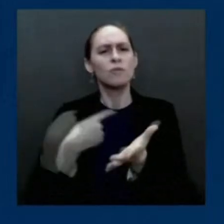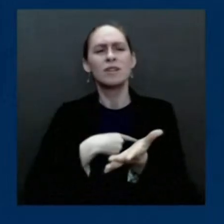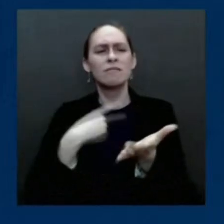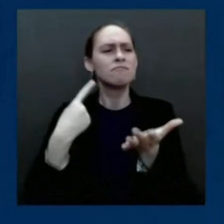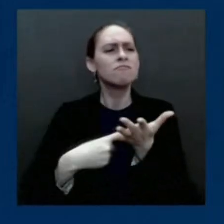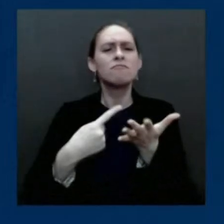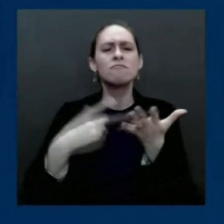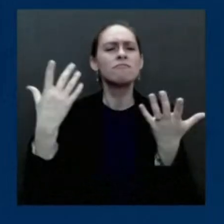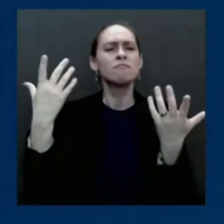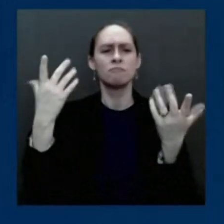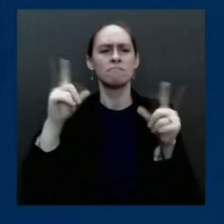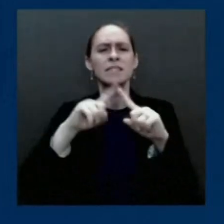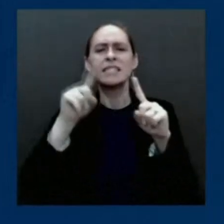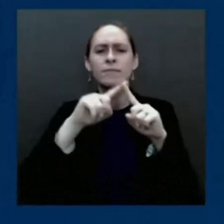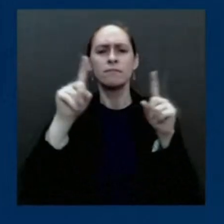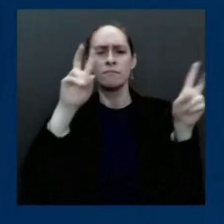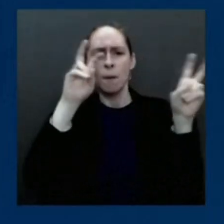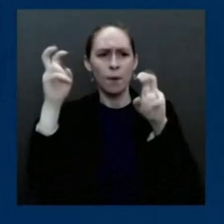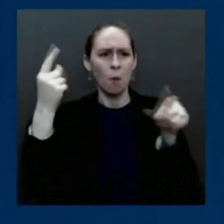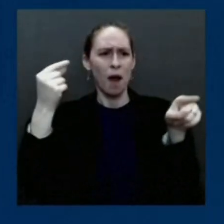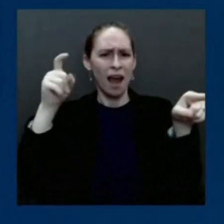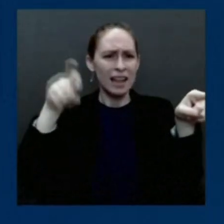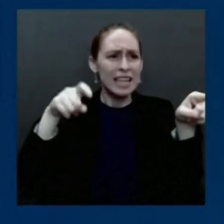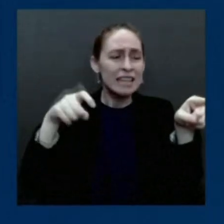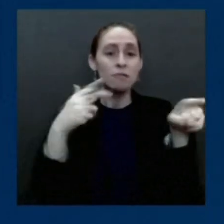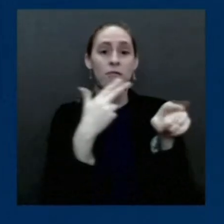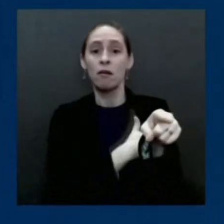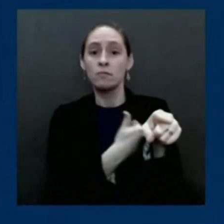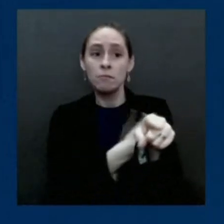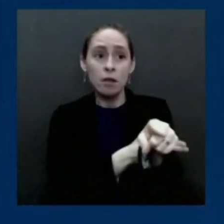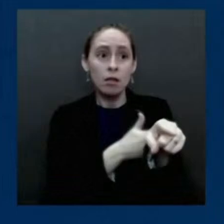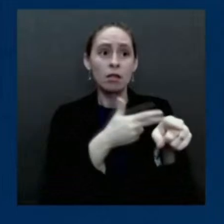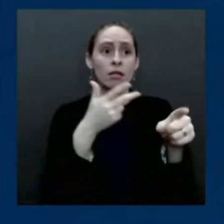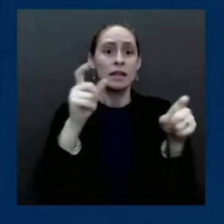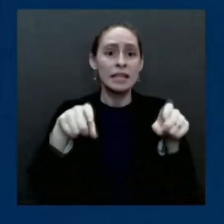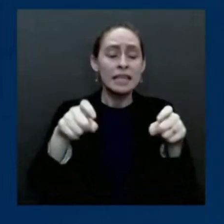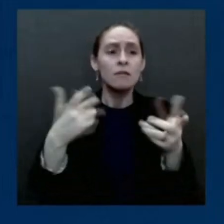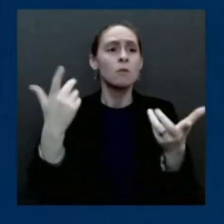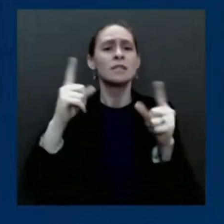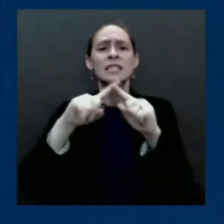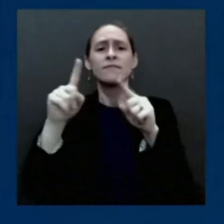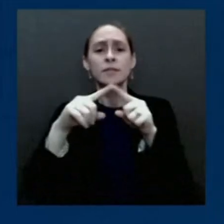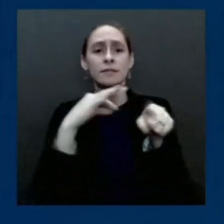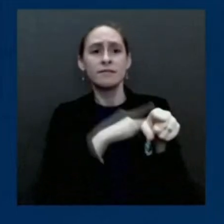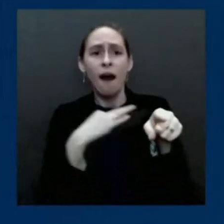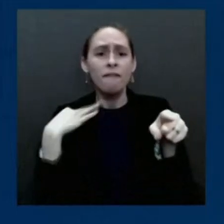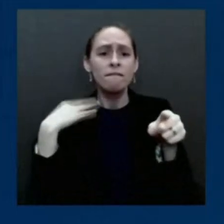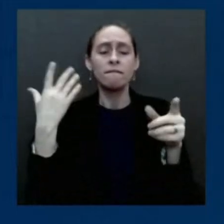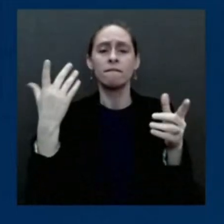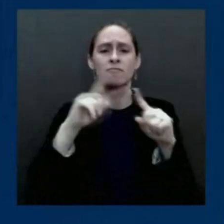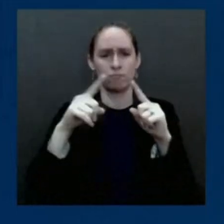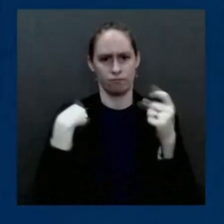HOSPITALS, MORE TESTING AND MORE CAPACITY TO GET SHOTS IN